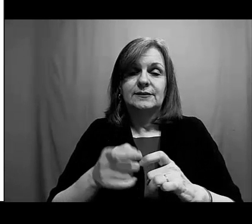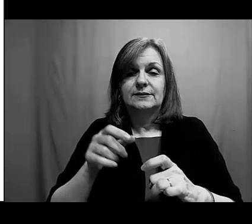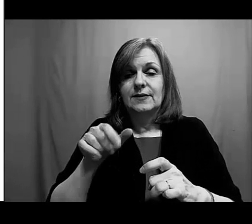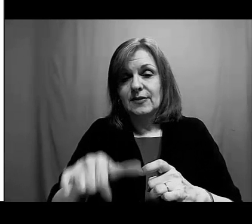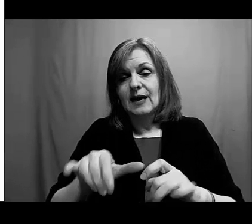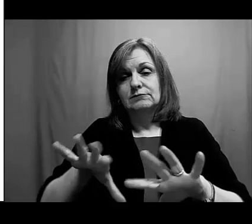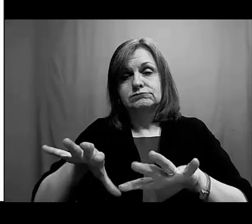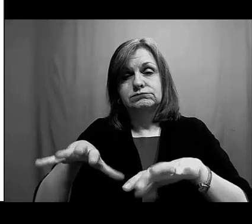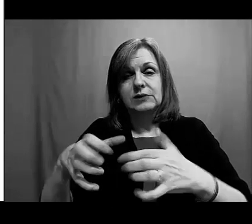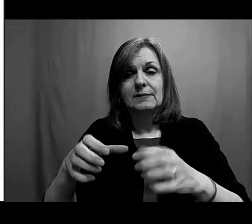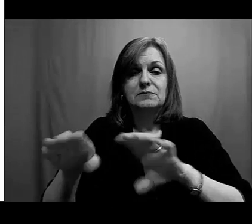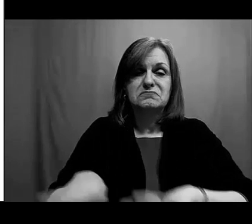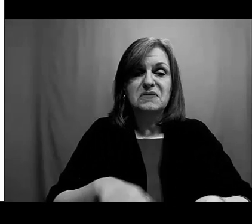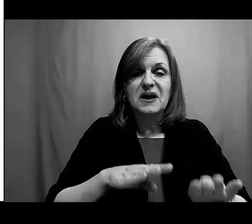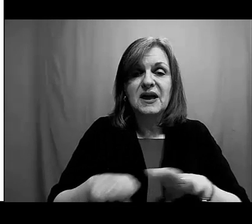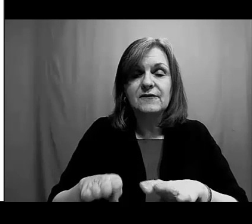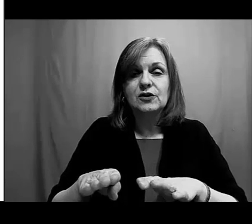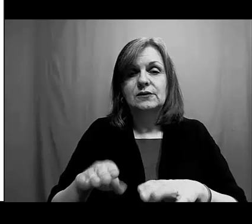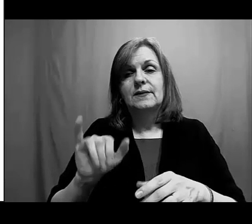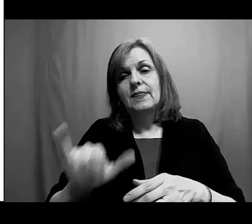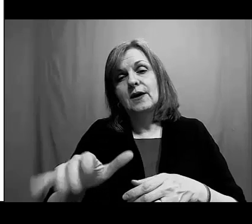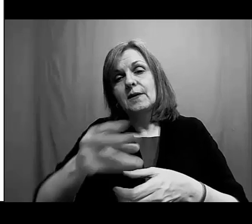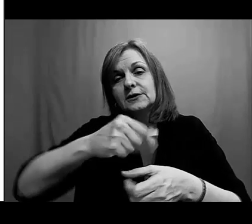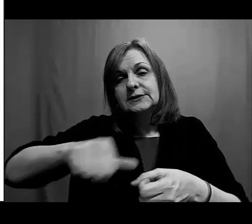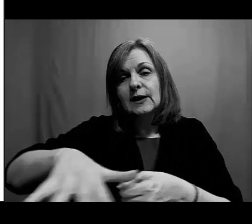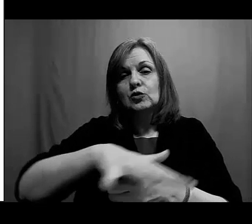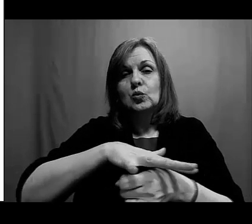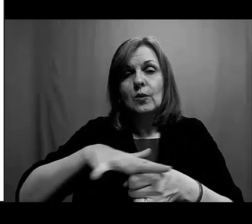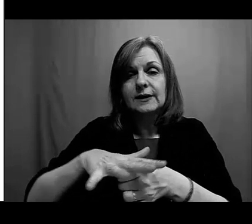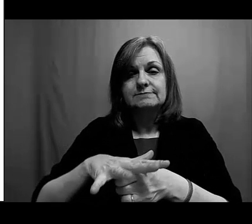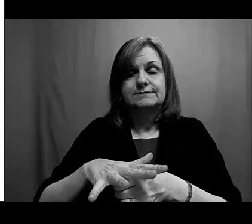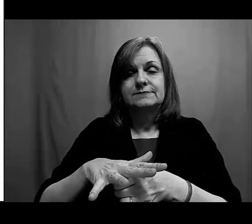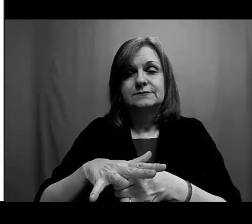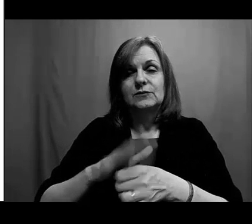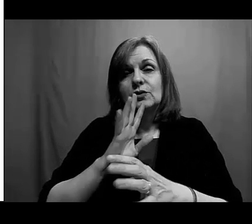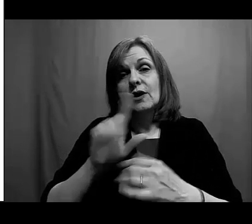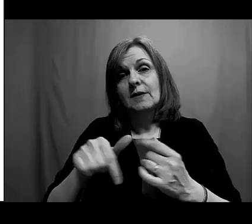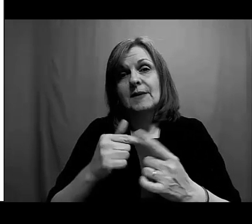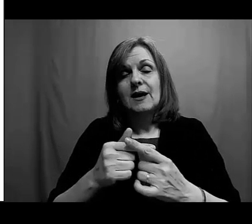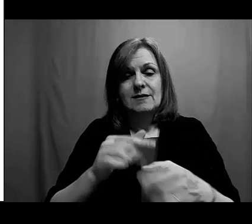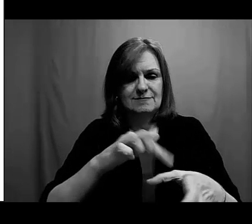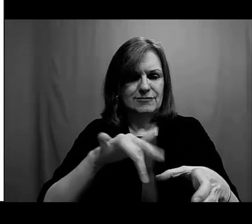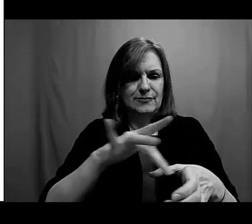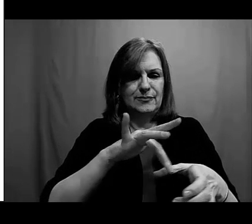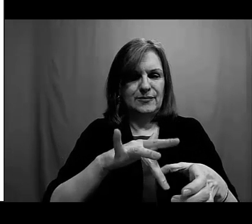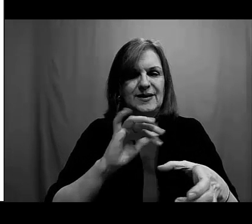the dynamics of those populations territories of those populations - we are talking